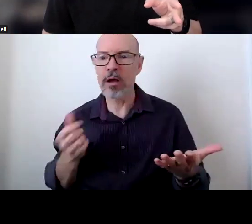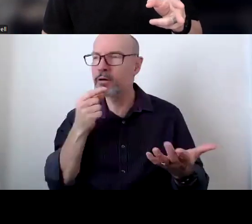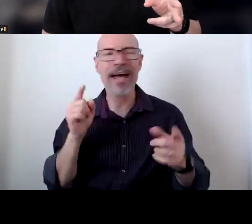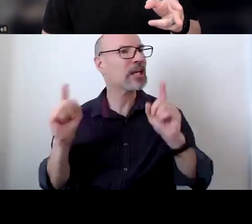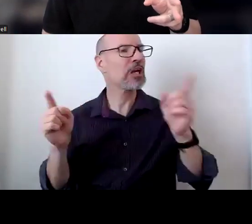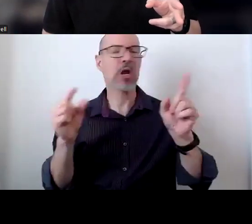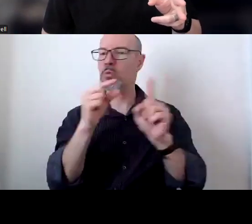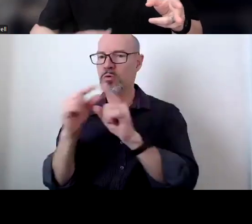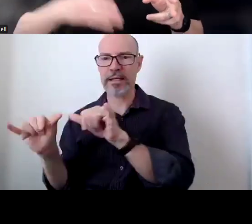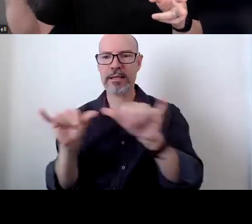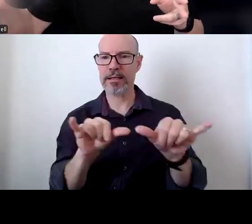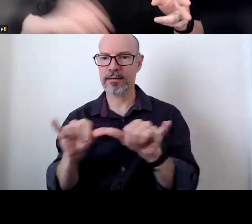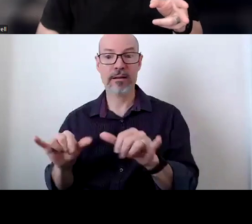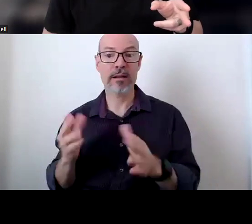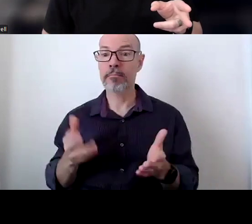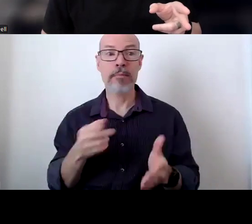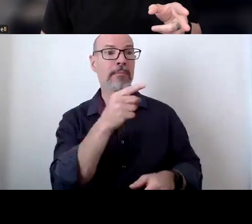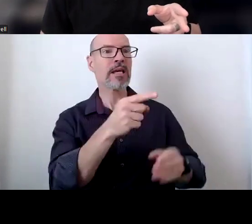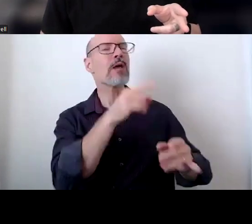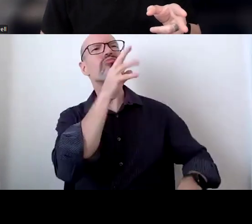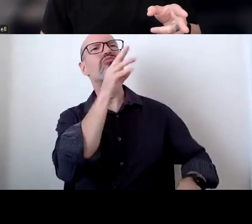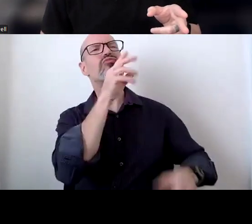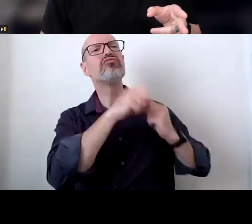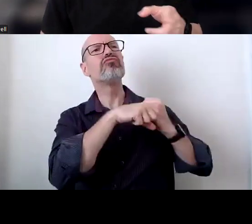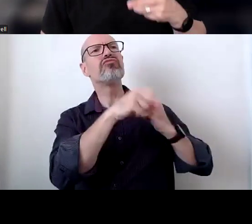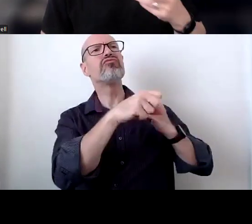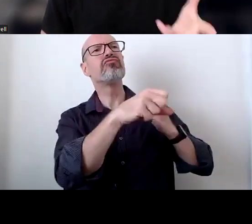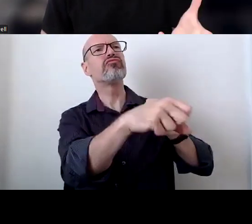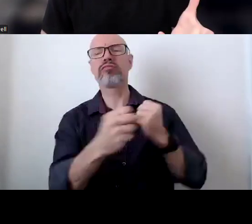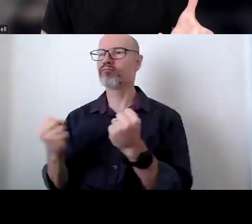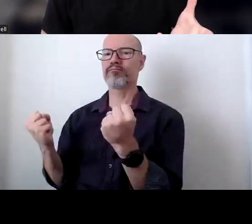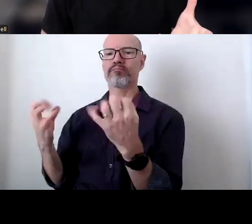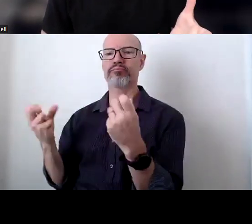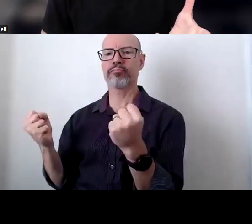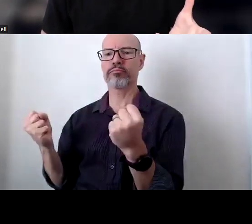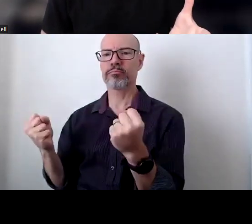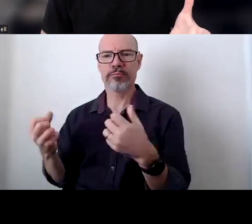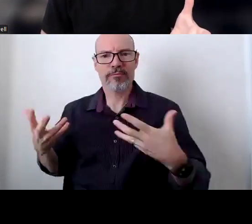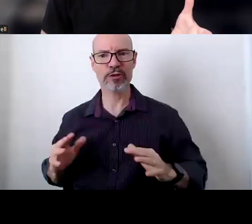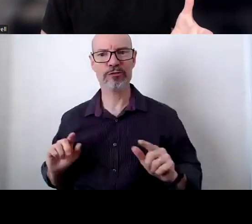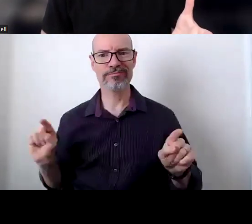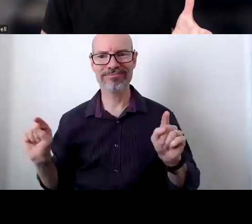Or conversely, the ASL could be ten seconds and the person could be speaking for 35 seconds, and so that's something